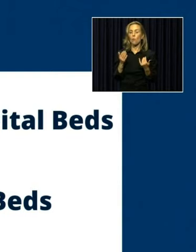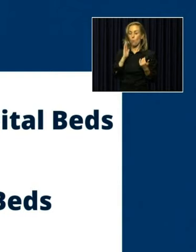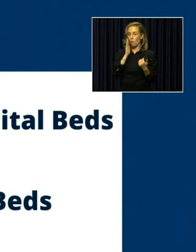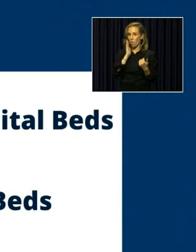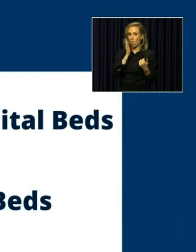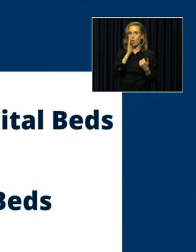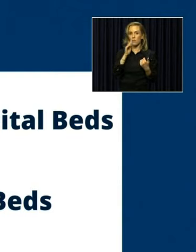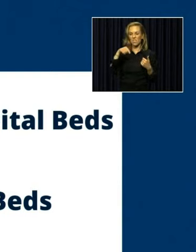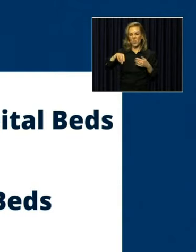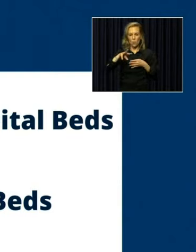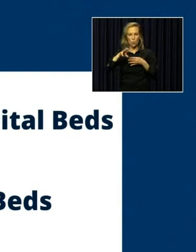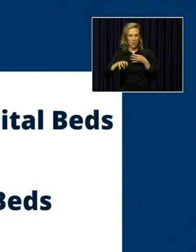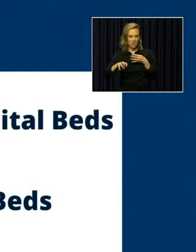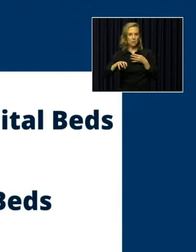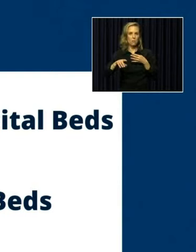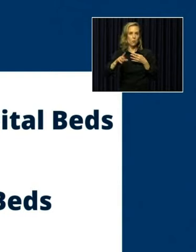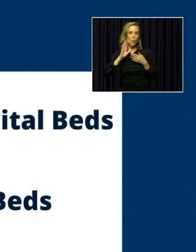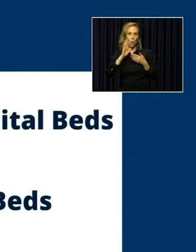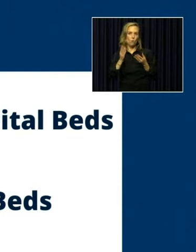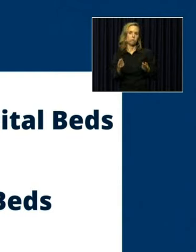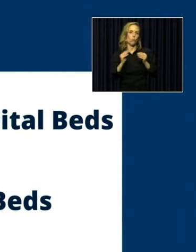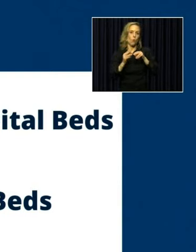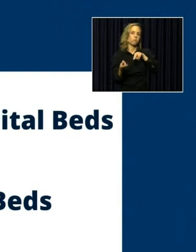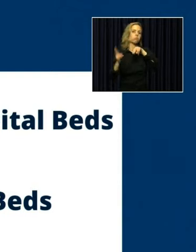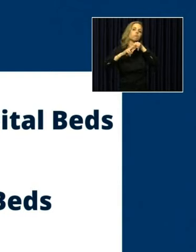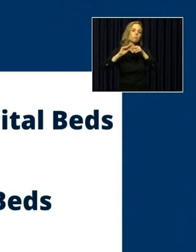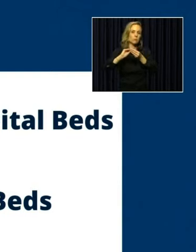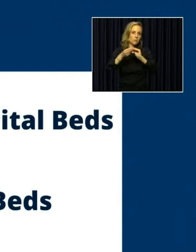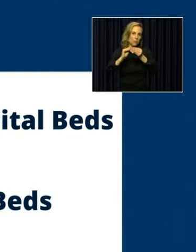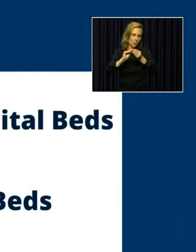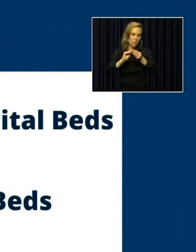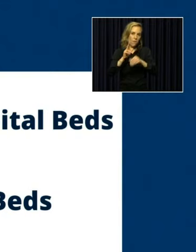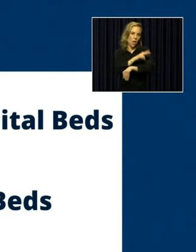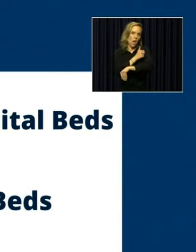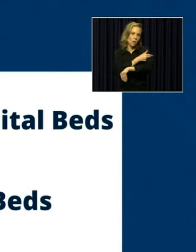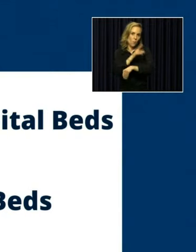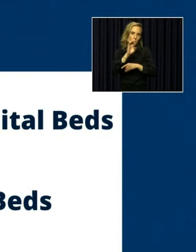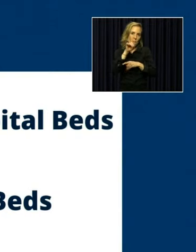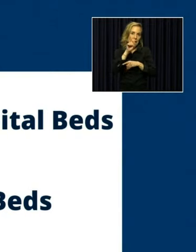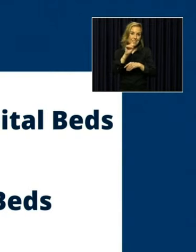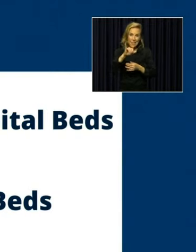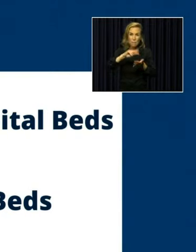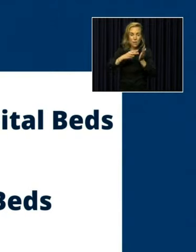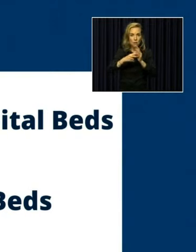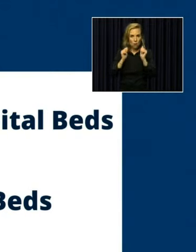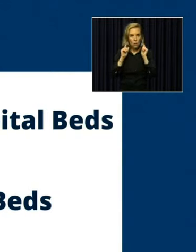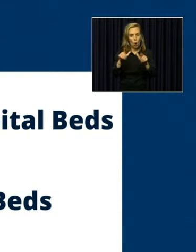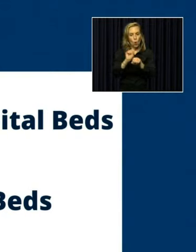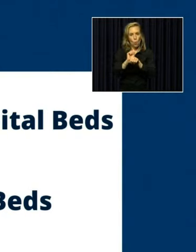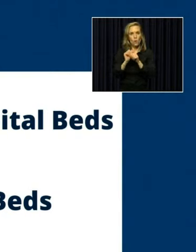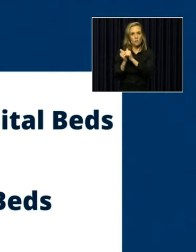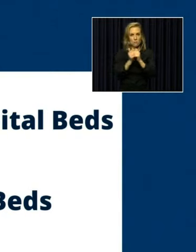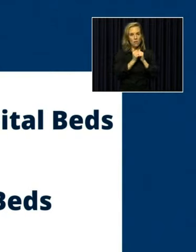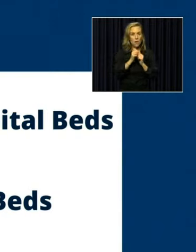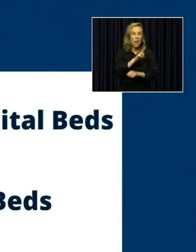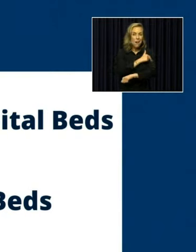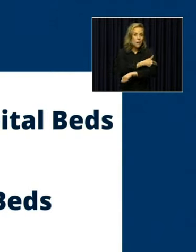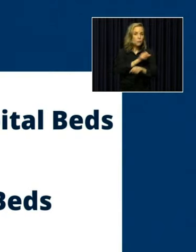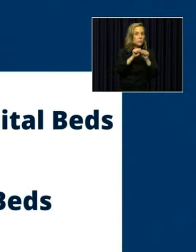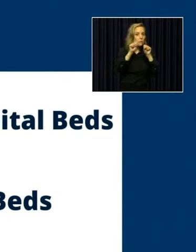THAT IF IT COULD HELP SOMEBODY EVEN FOR A PERIOD OF TIME, AND EVEN THOSE RIGHT NOW ARE VERY DIFFICULT TO GET. SO THESE ARE THE HEALTH CARE